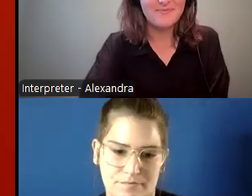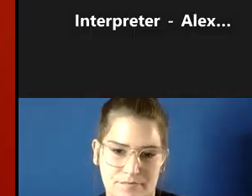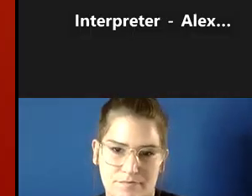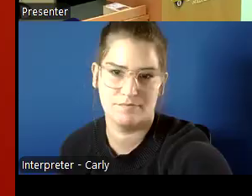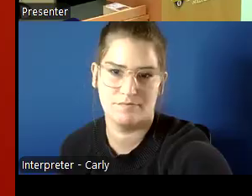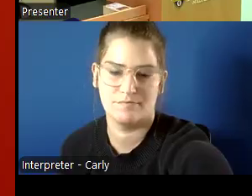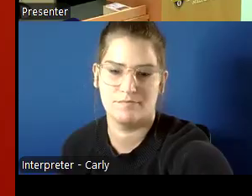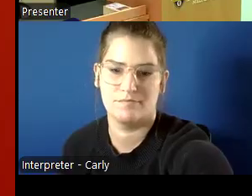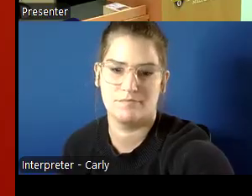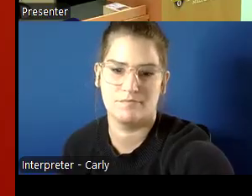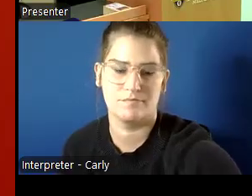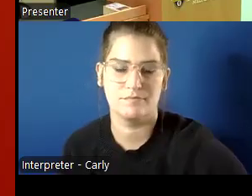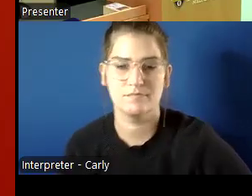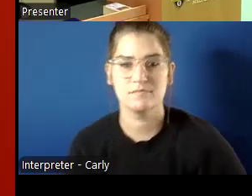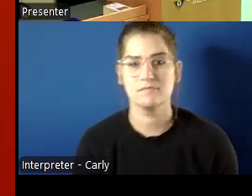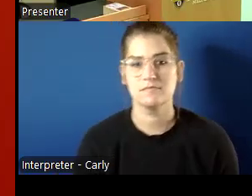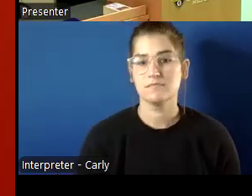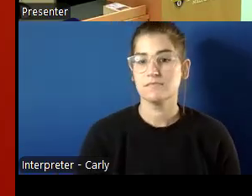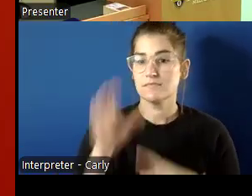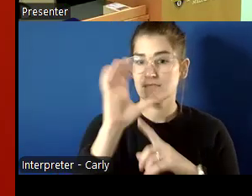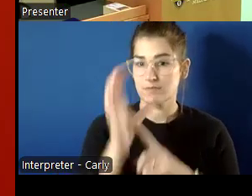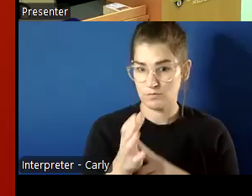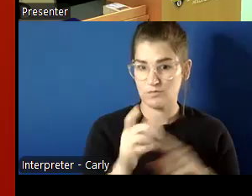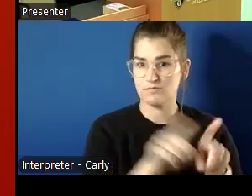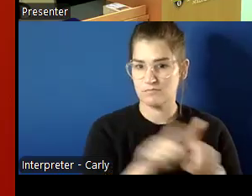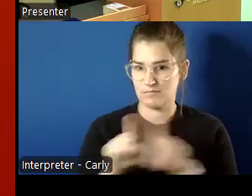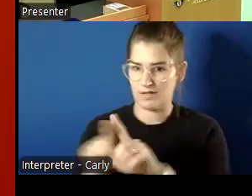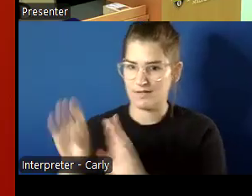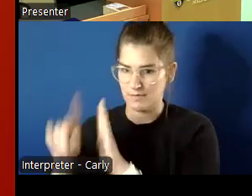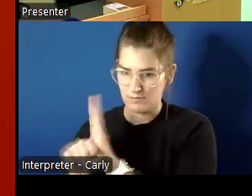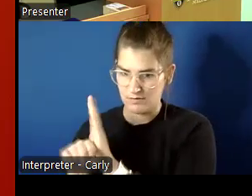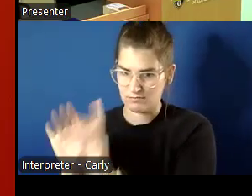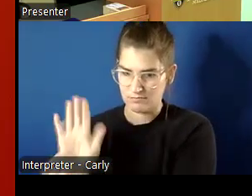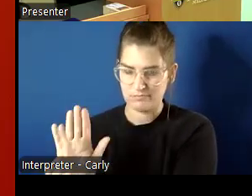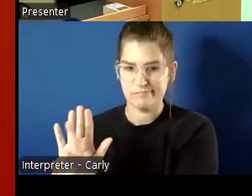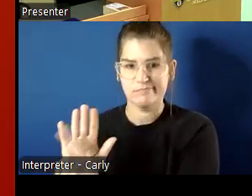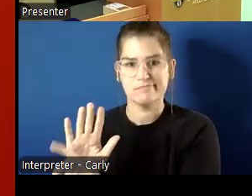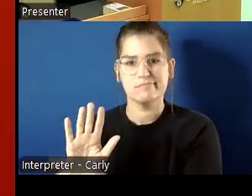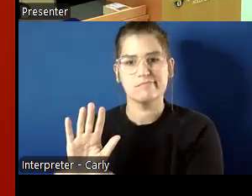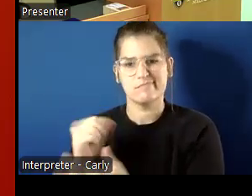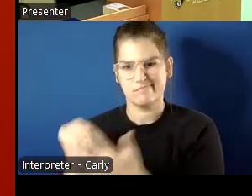culture as background from and this is purely my perspective and this is a counseling perspective.